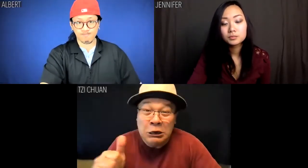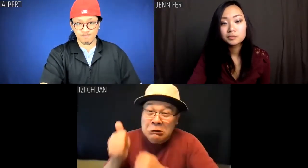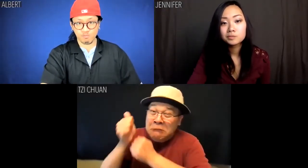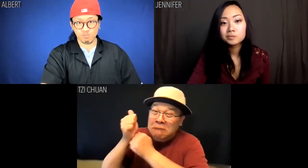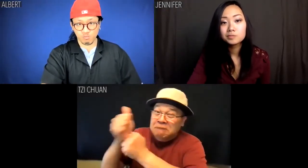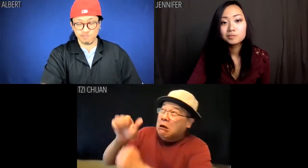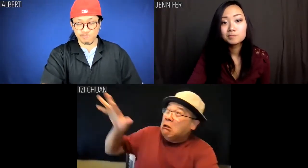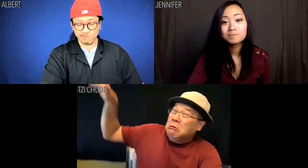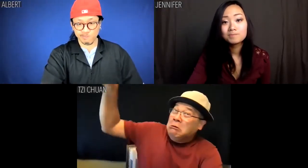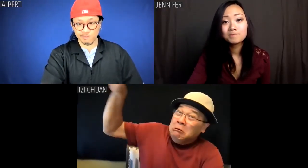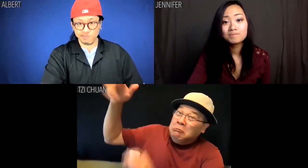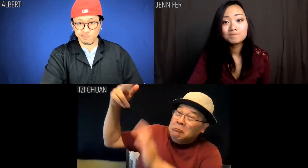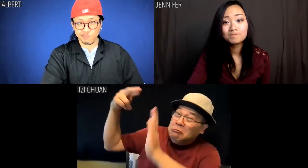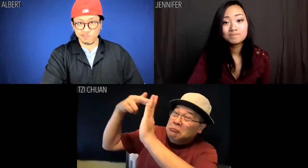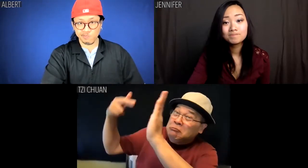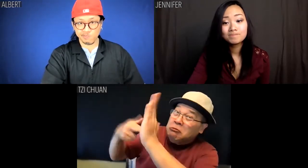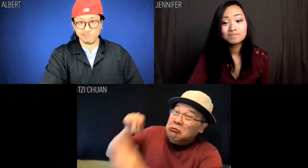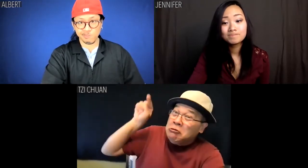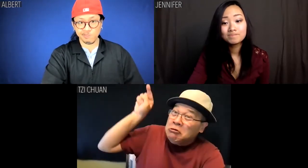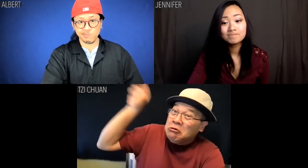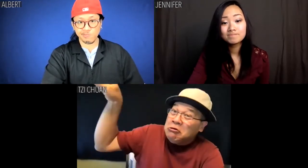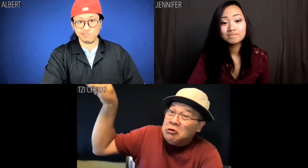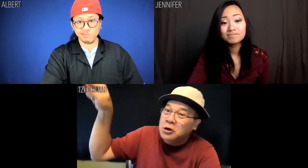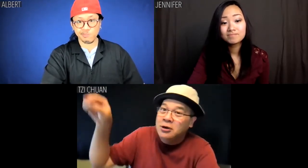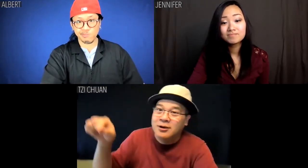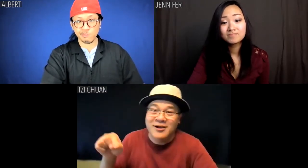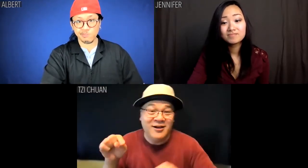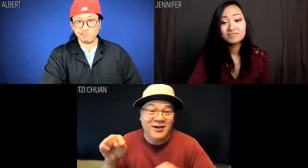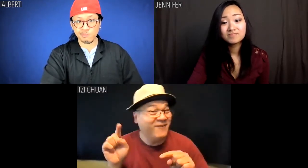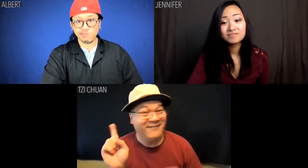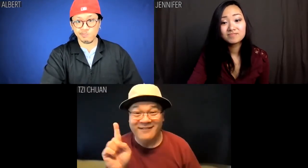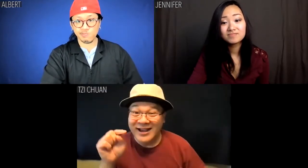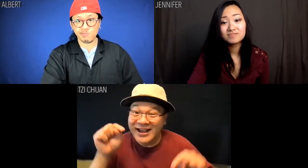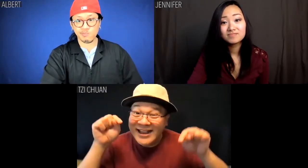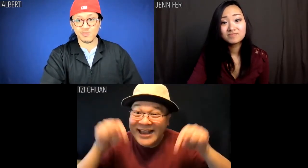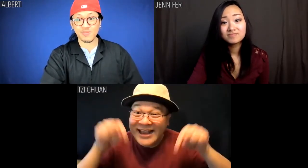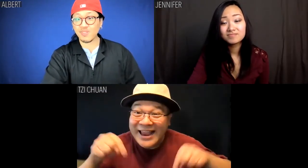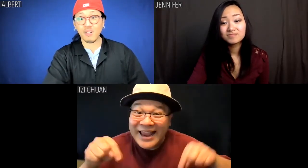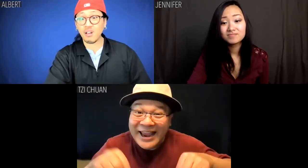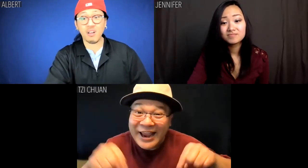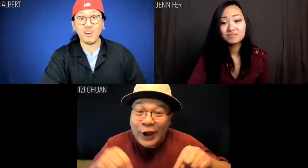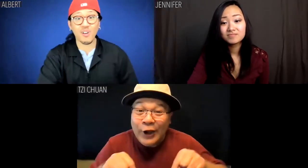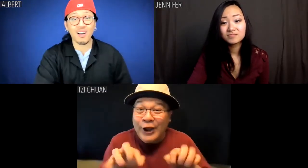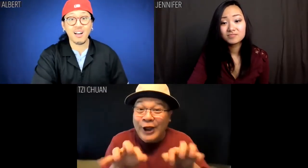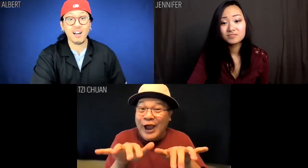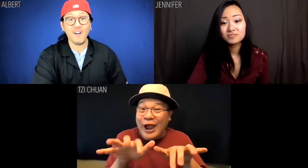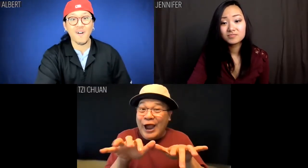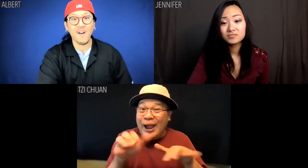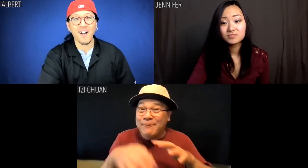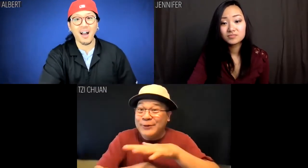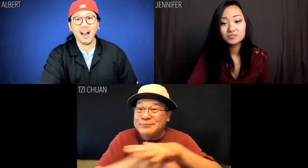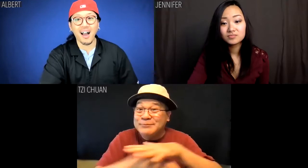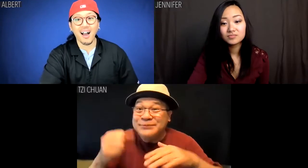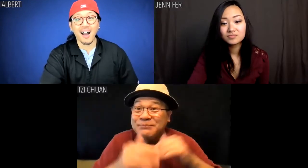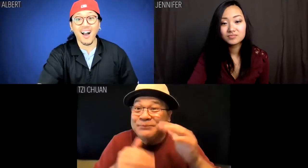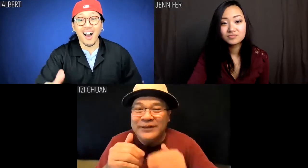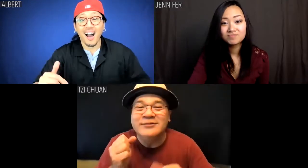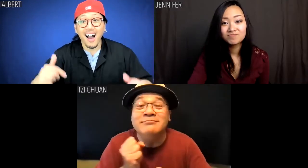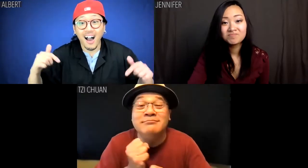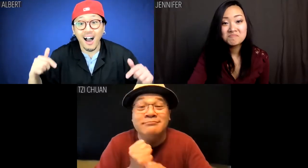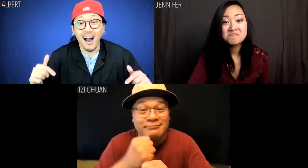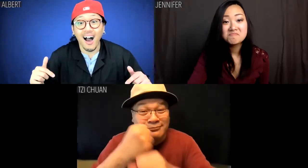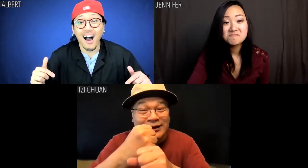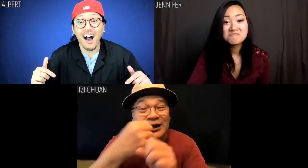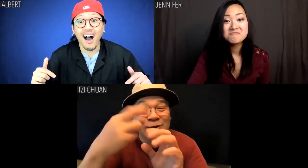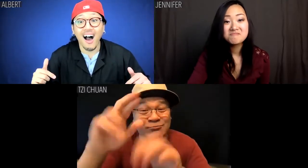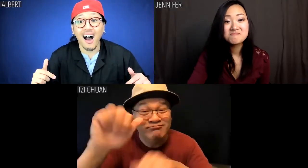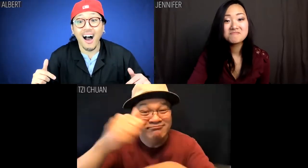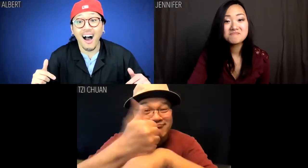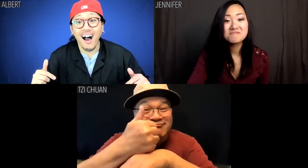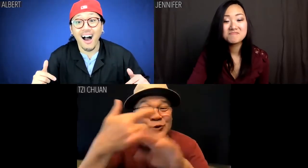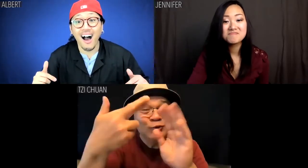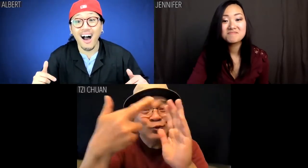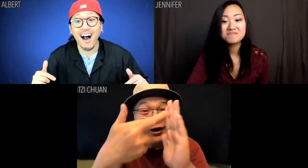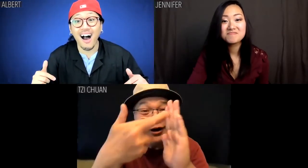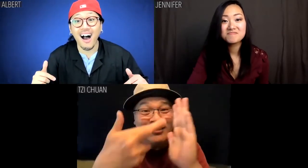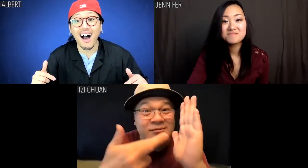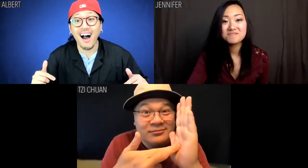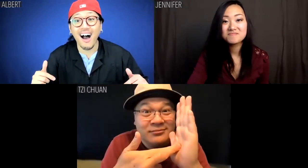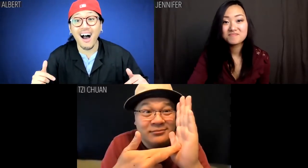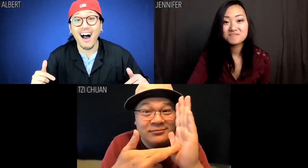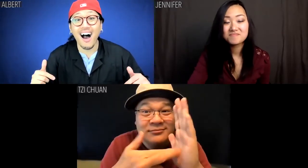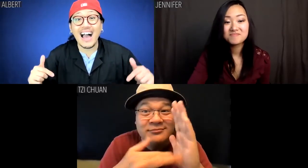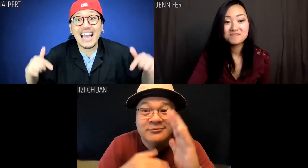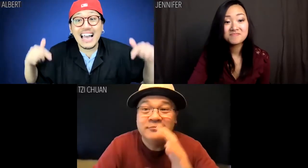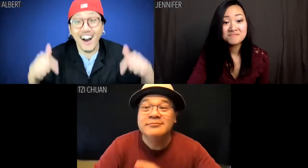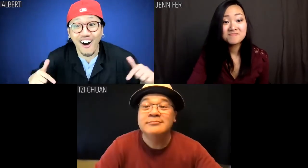and following all of our rules. Well, in cyberspace, we make the rules.